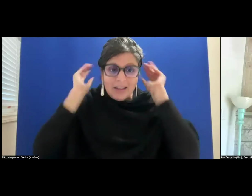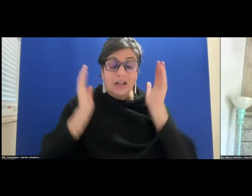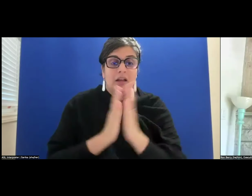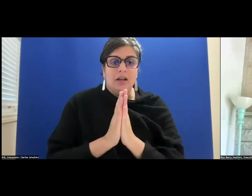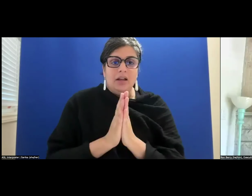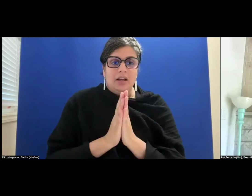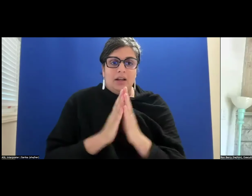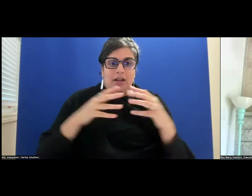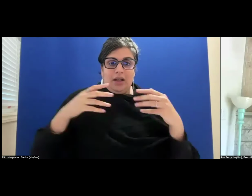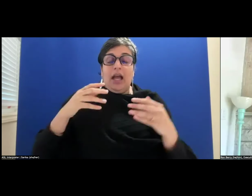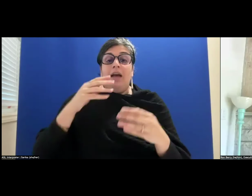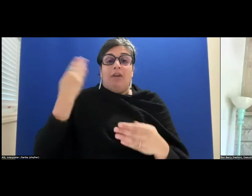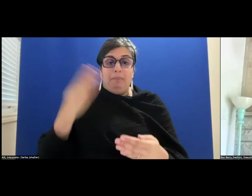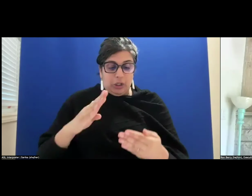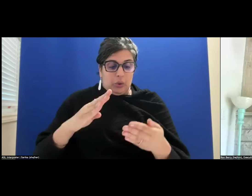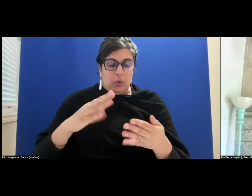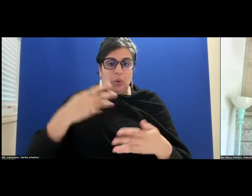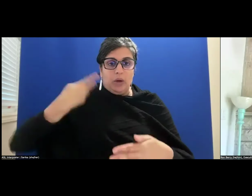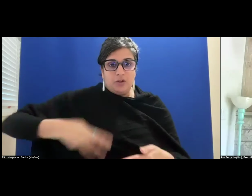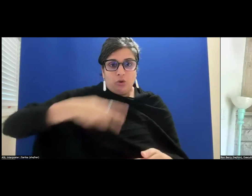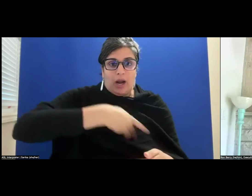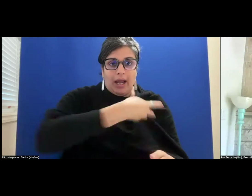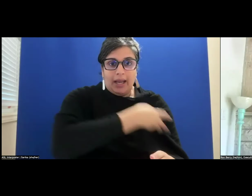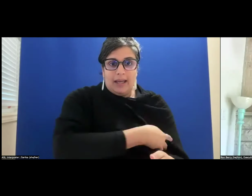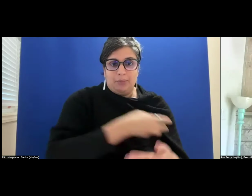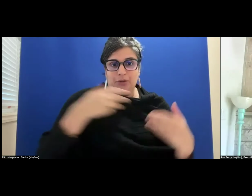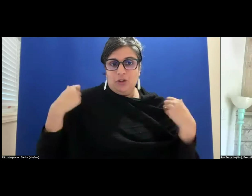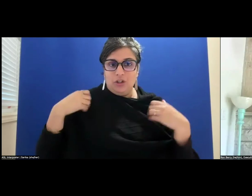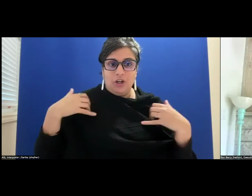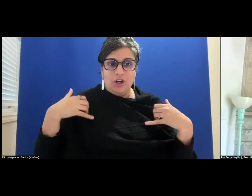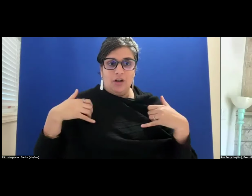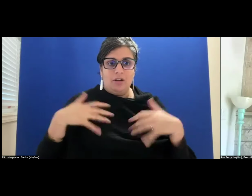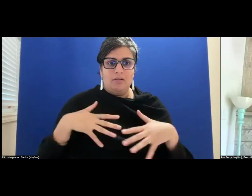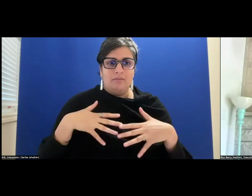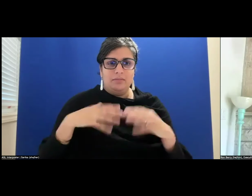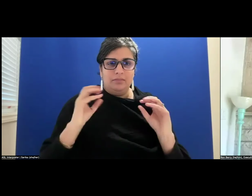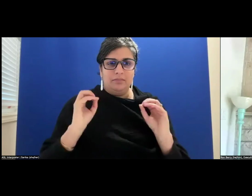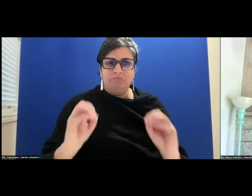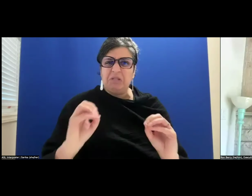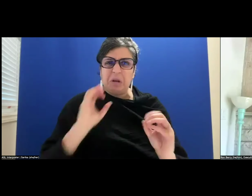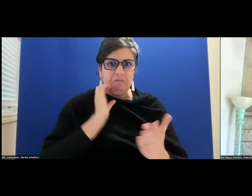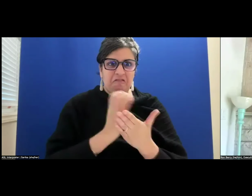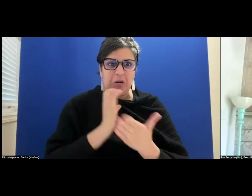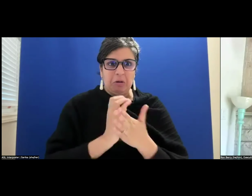striped shirt. I don't have any photos, so I'm just going to talk.